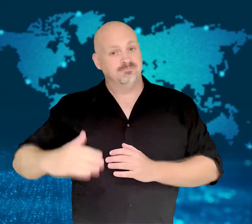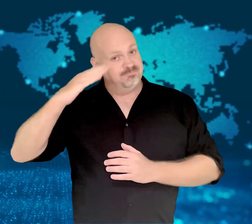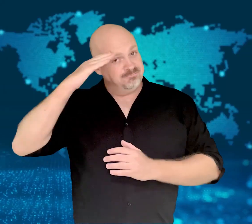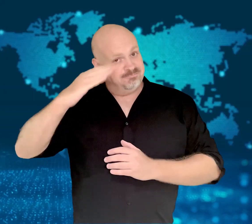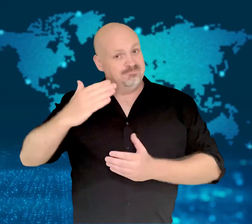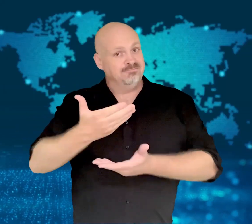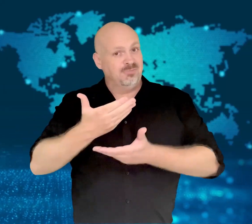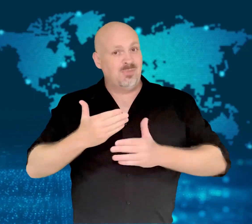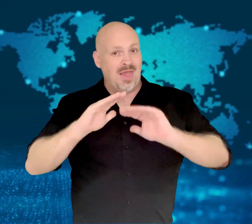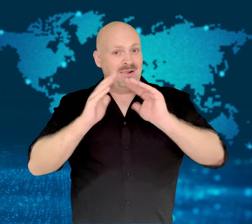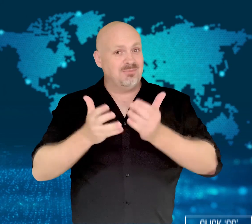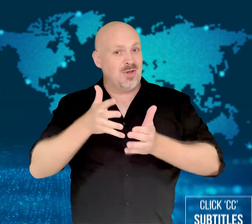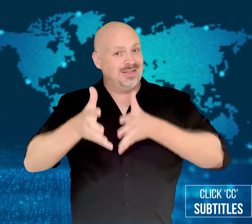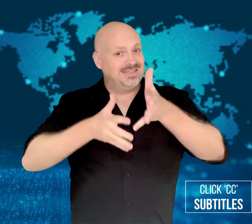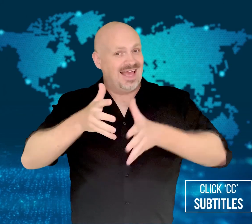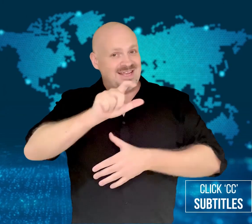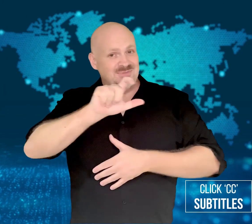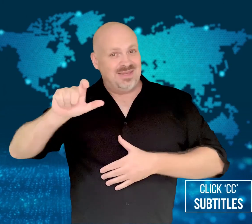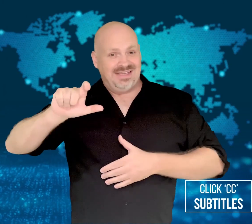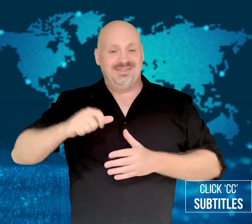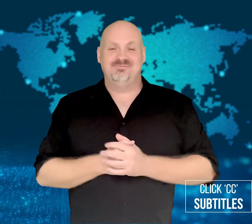Welcome to WorldSign Week!